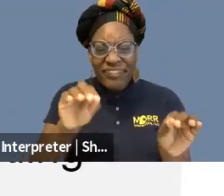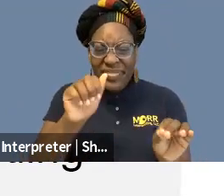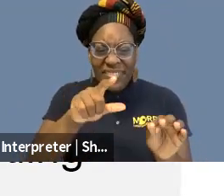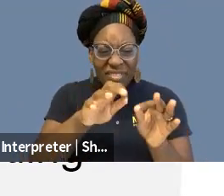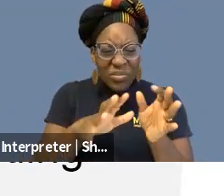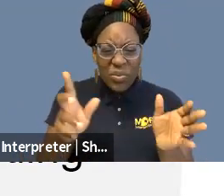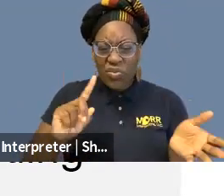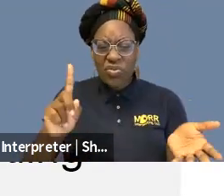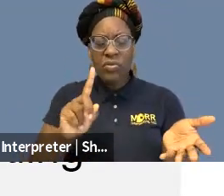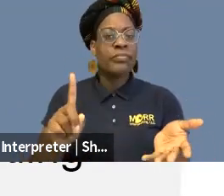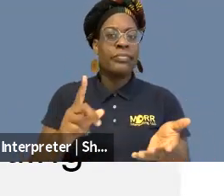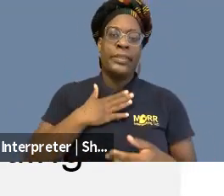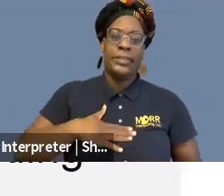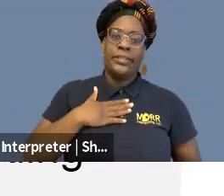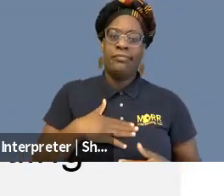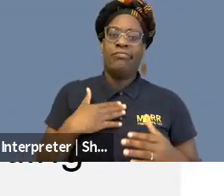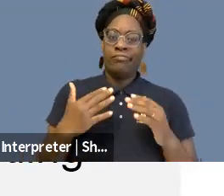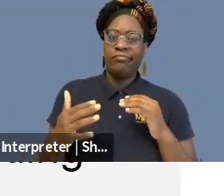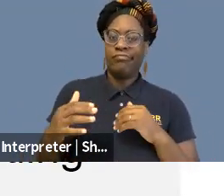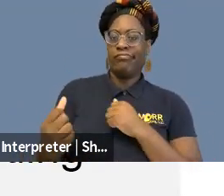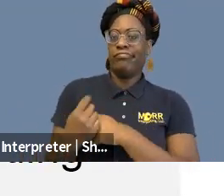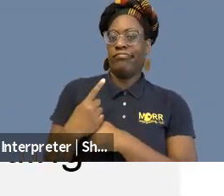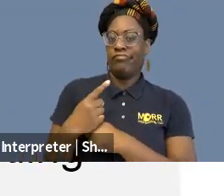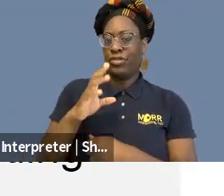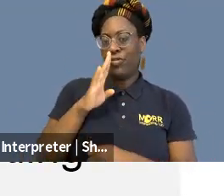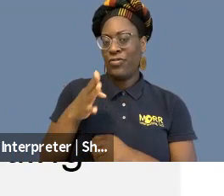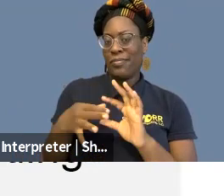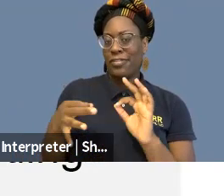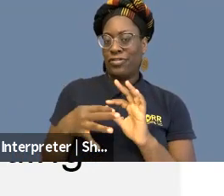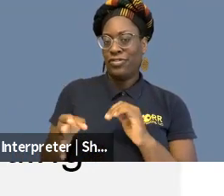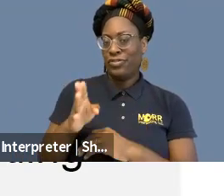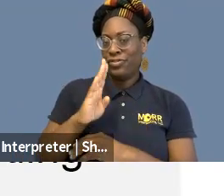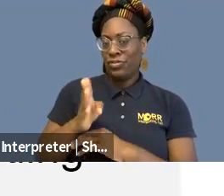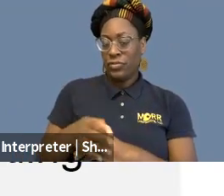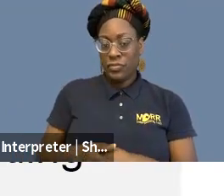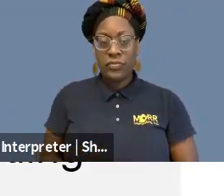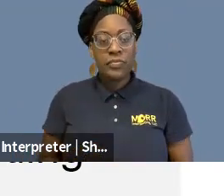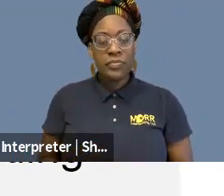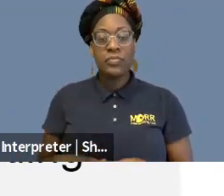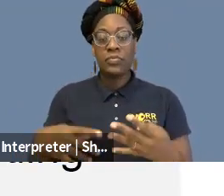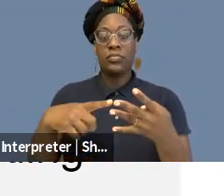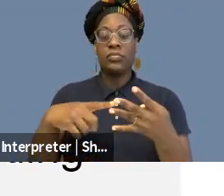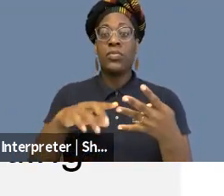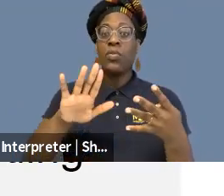and I will get that fixed for you. Please remember to keep your audio off until it is Q & A